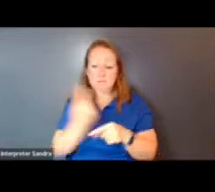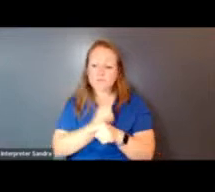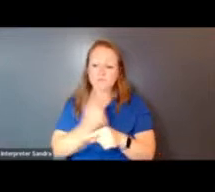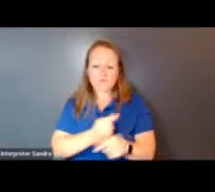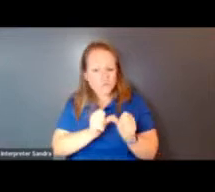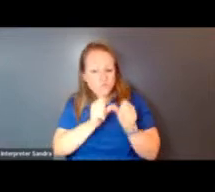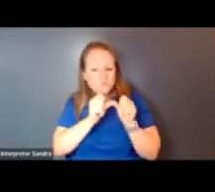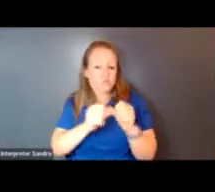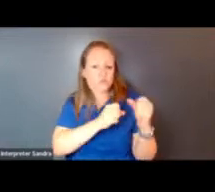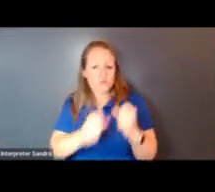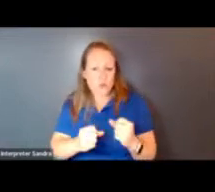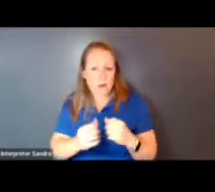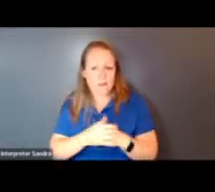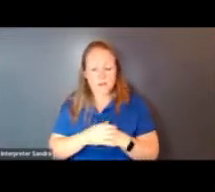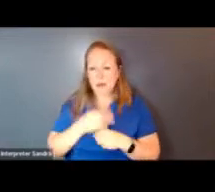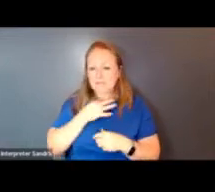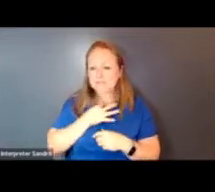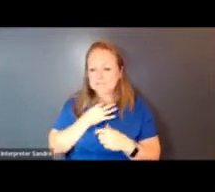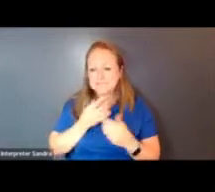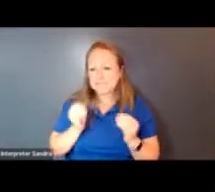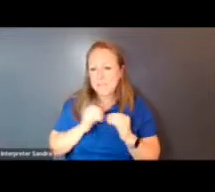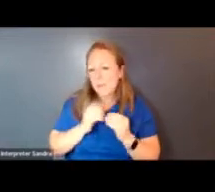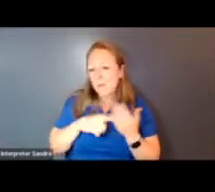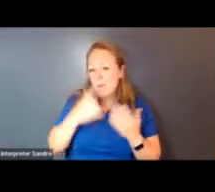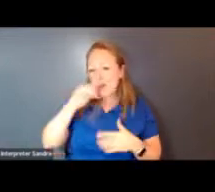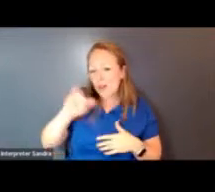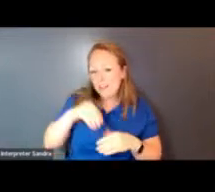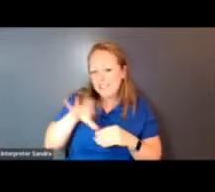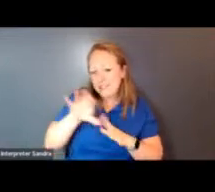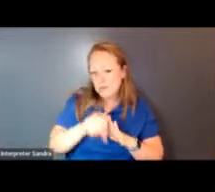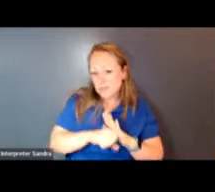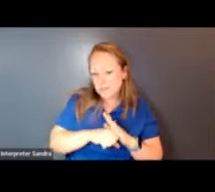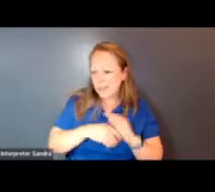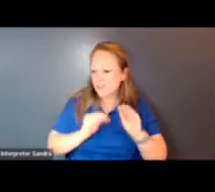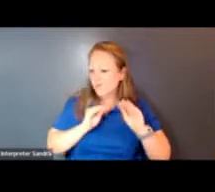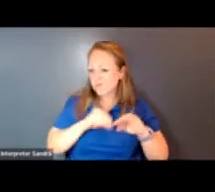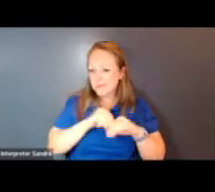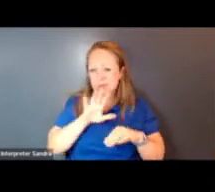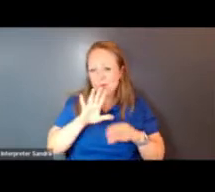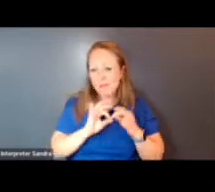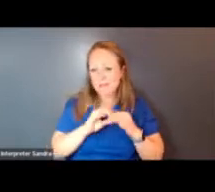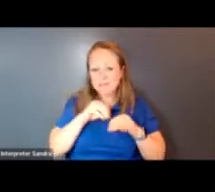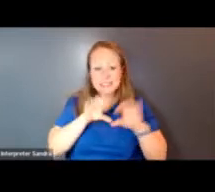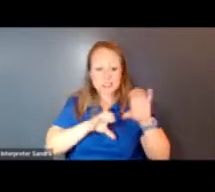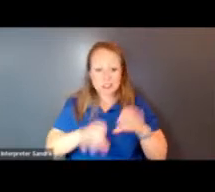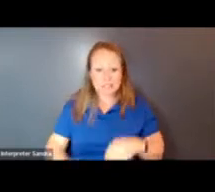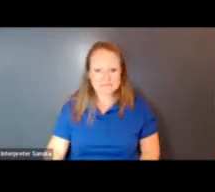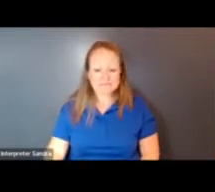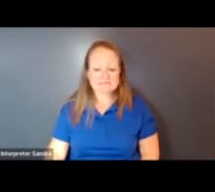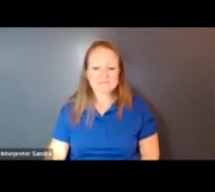from everybody more about what that looks like in your state in the chat. All right, so next slide, please.